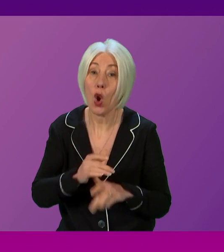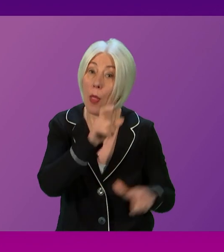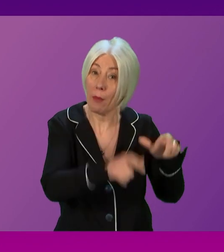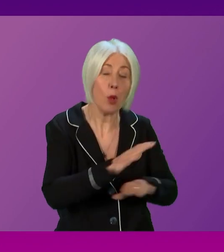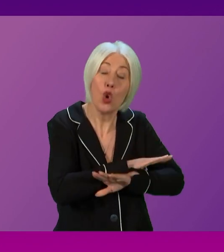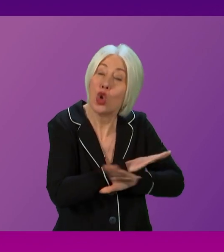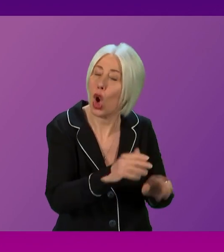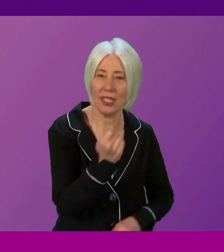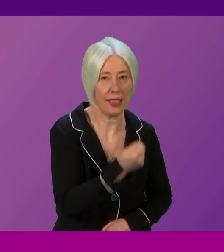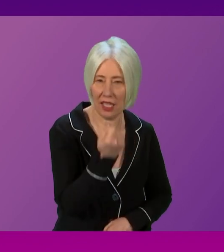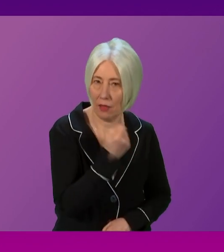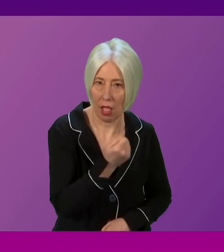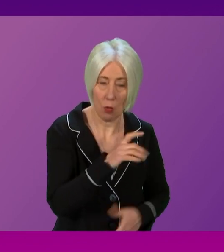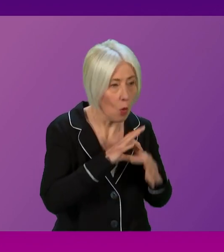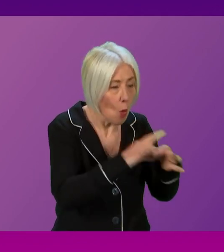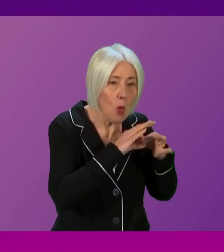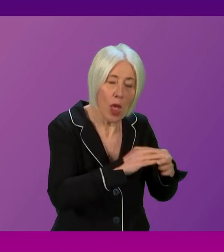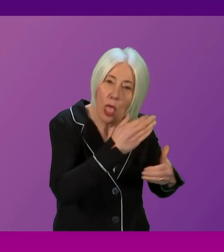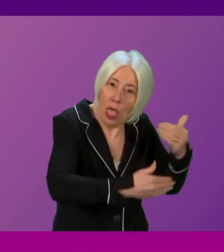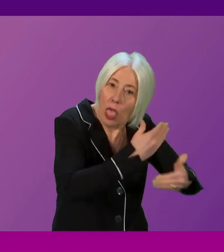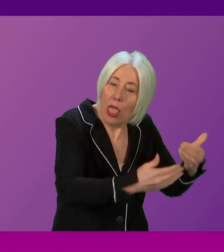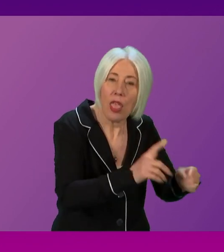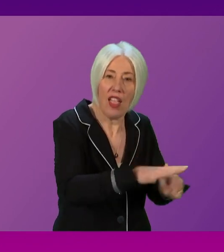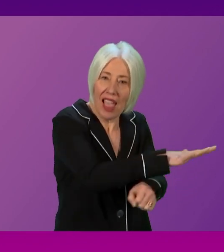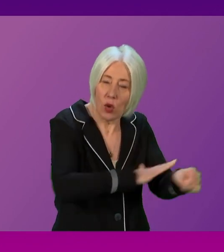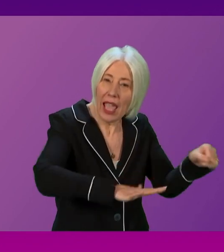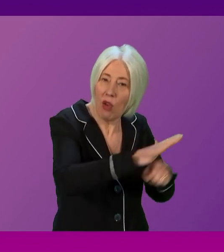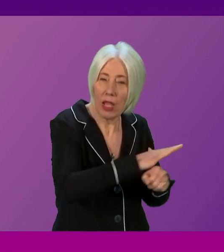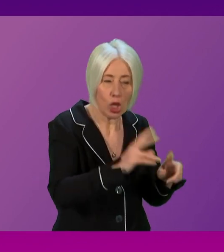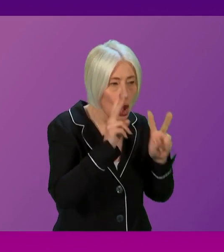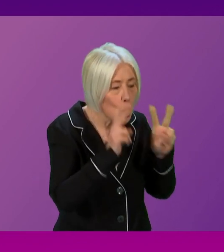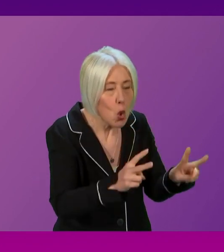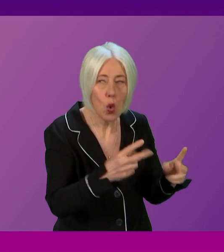bidders and the regions that were part of the bid to see what we can